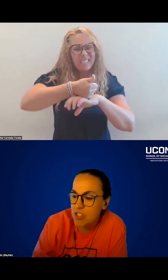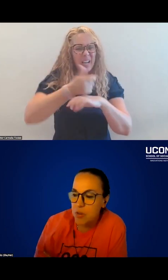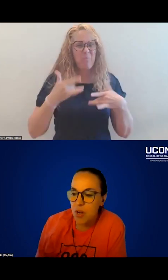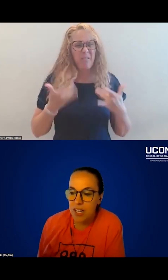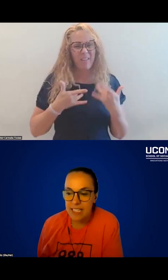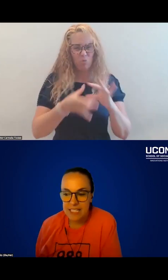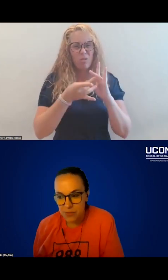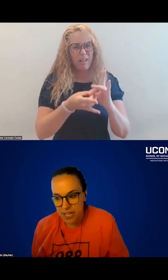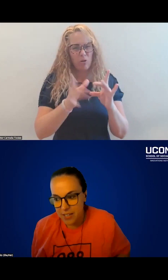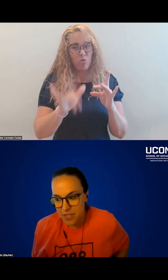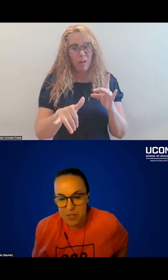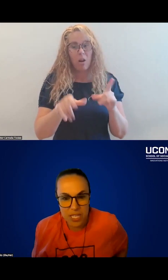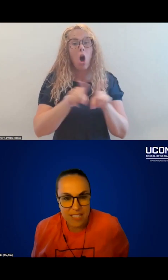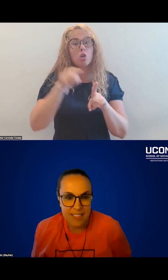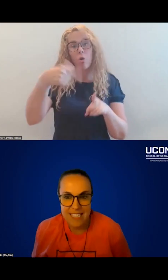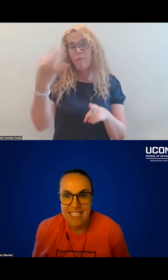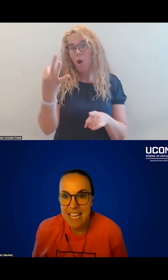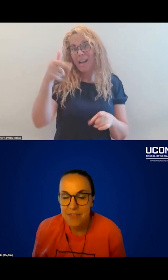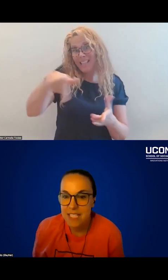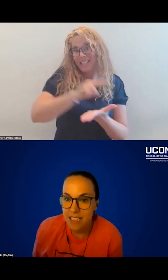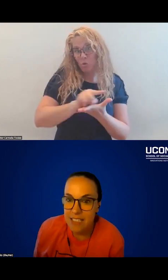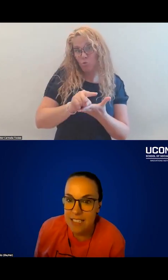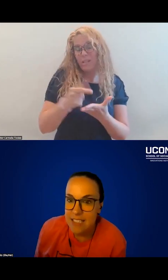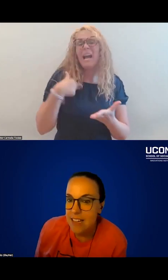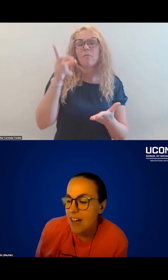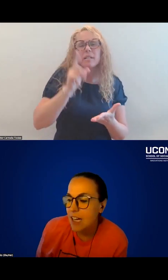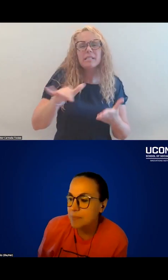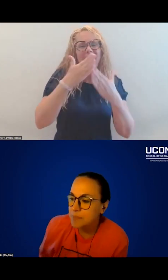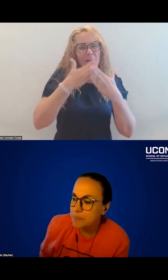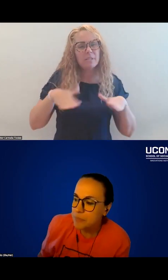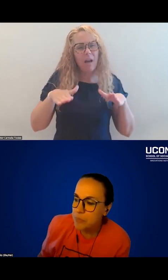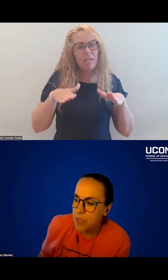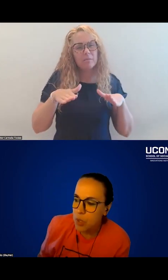ALSO, ON THIS FRIDAY OF THIS WEEK THERE IS A DAY OF SILENCE WHERE